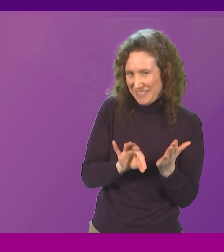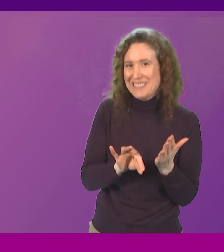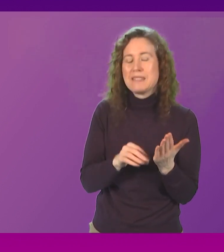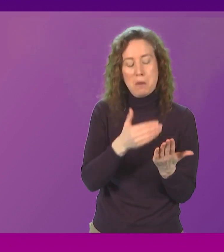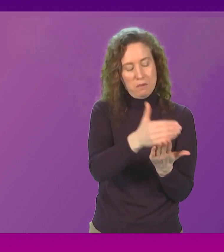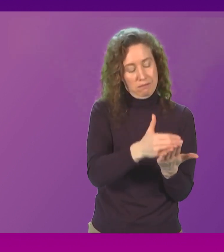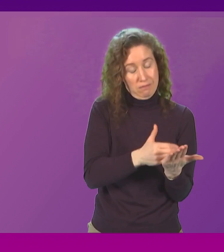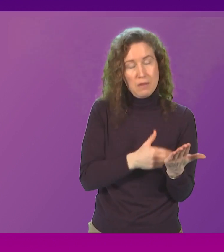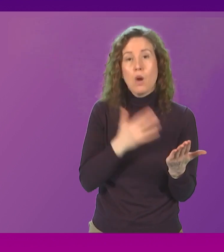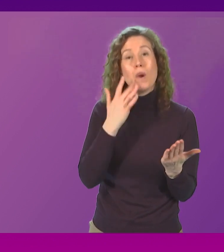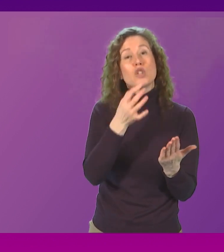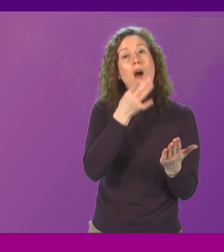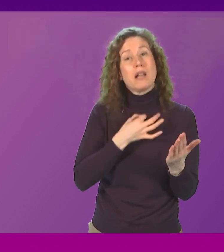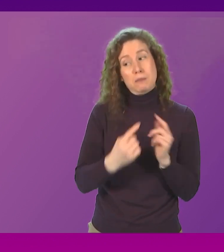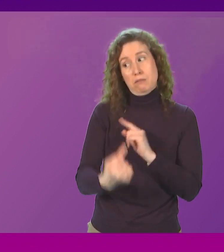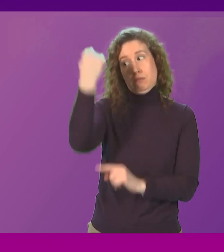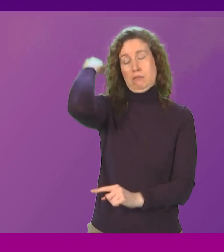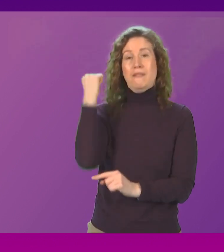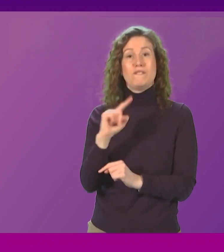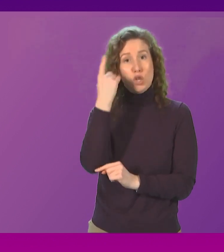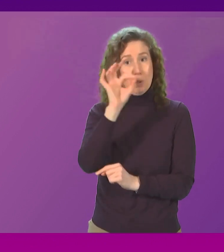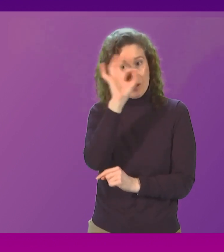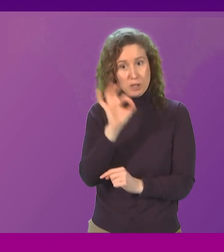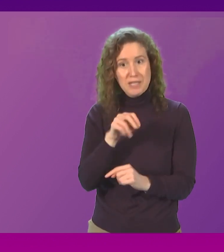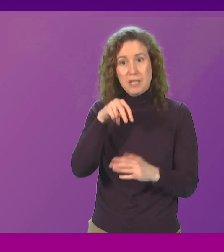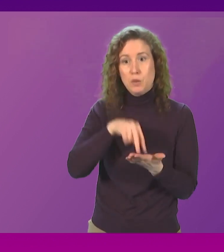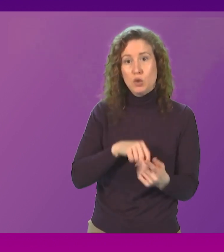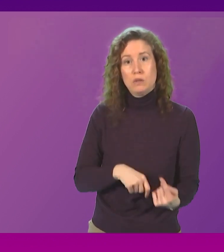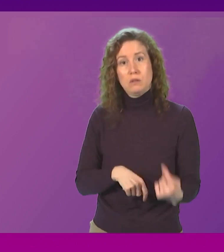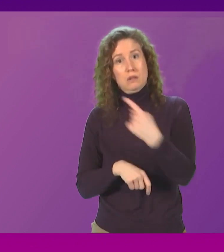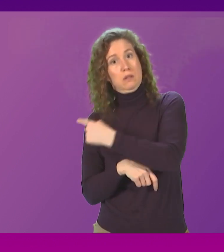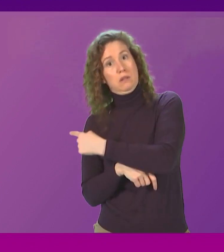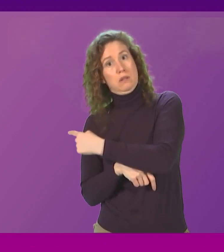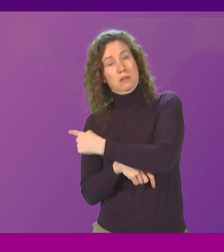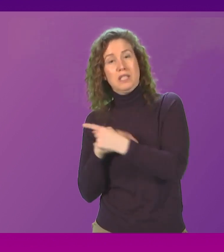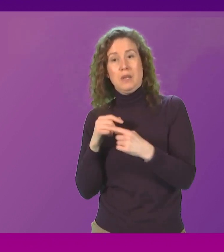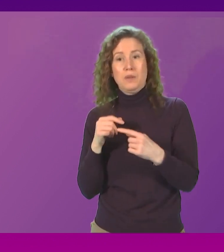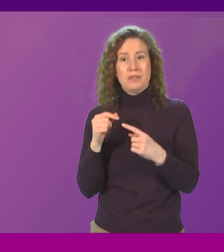Of course, when she asked me my first question she was standing to my left, as the principal